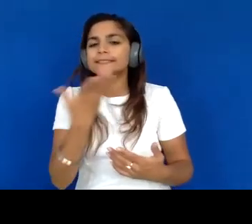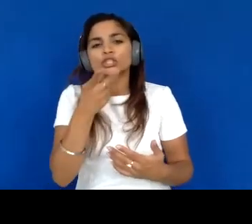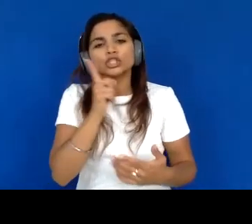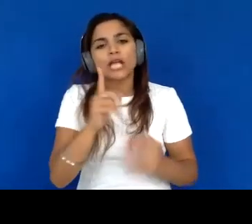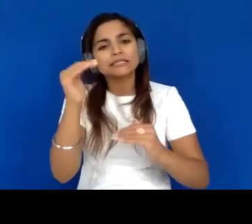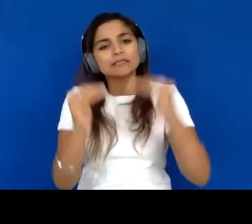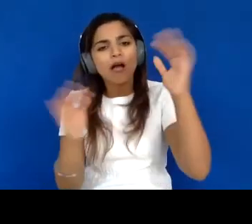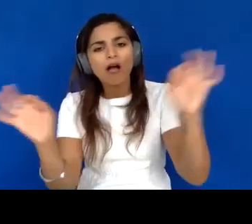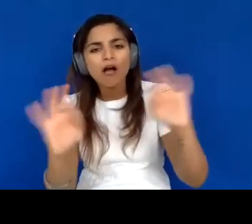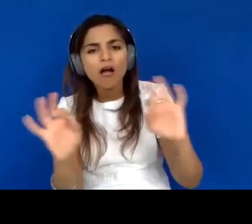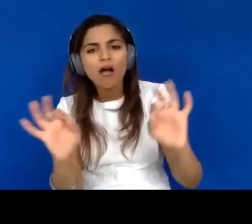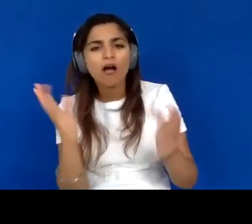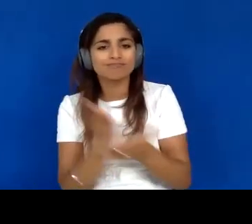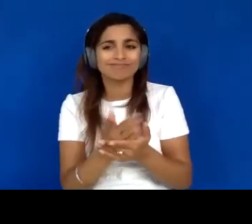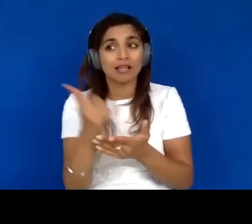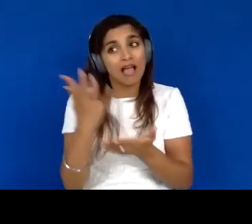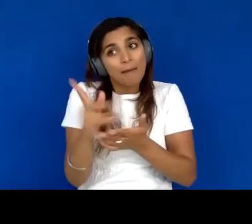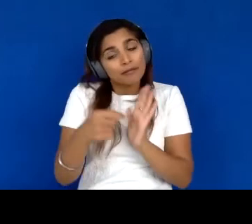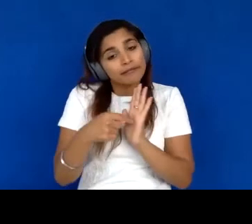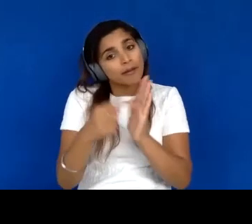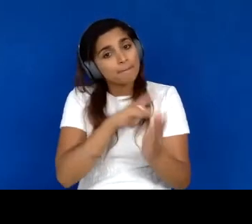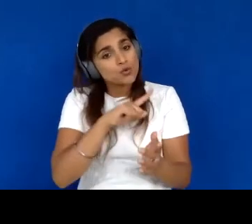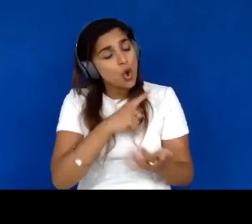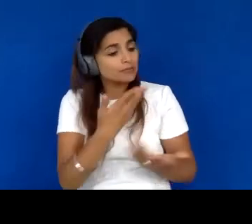proportionality of male to female Paralympic competitors at both London